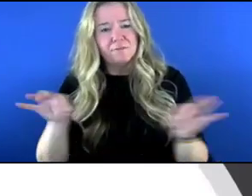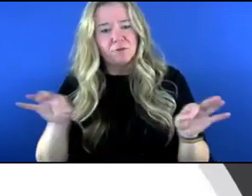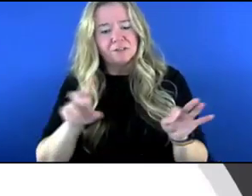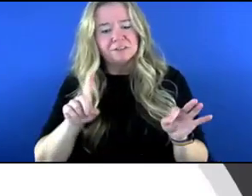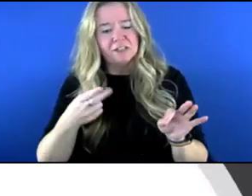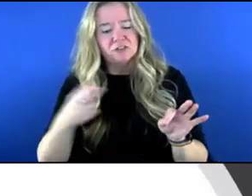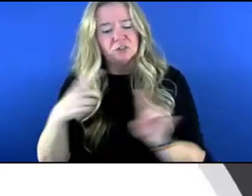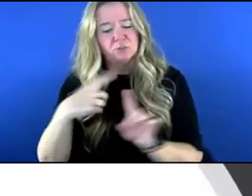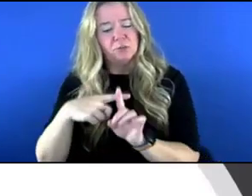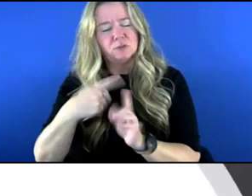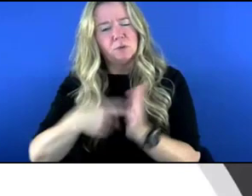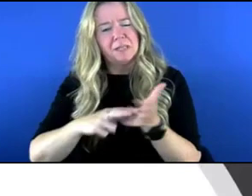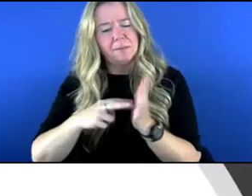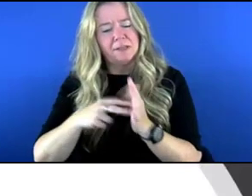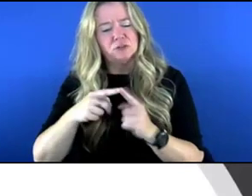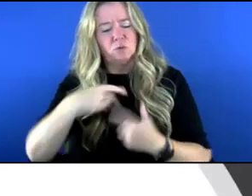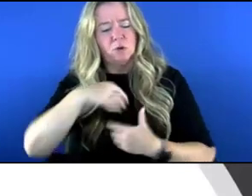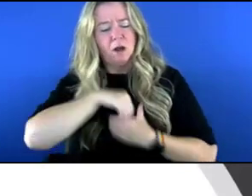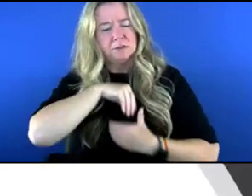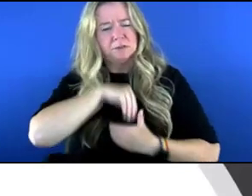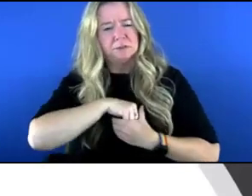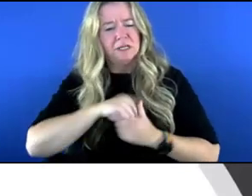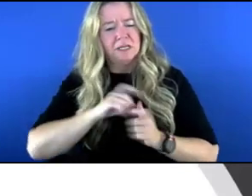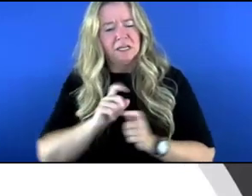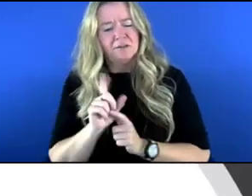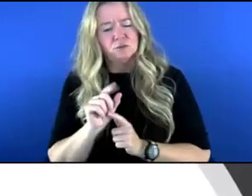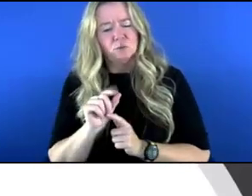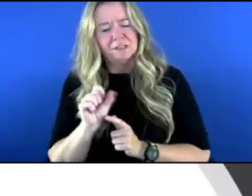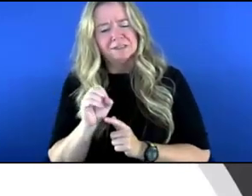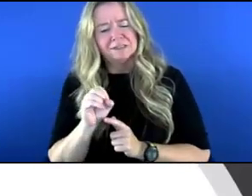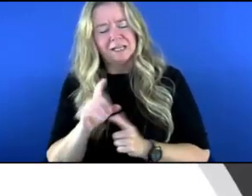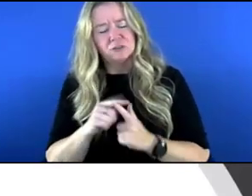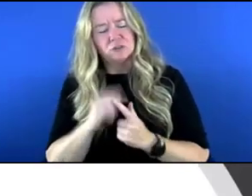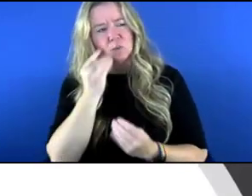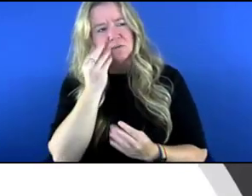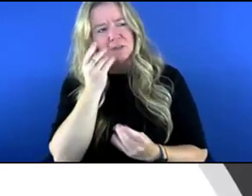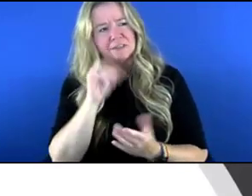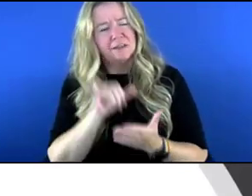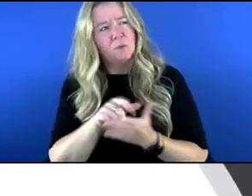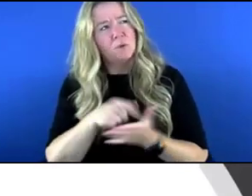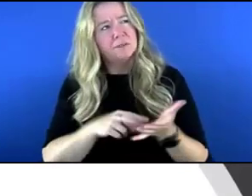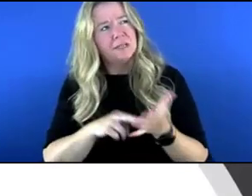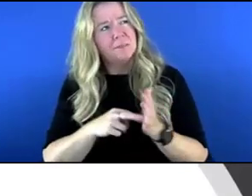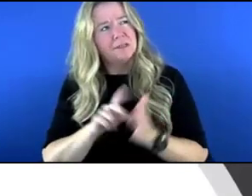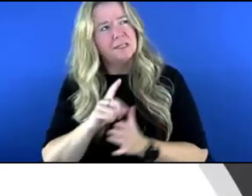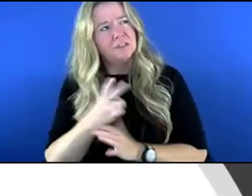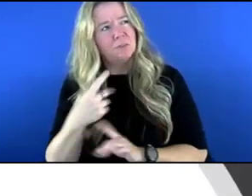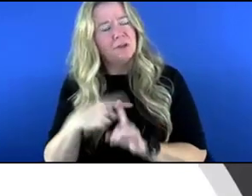and what that means to us. So I'll give us about 20 seconds to just reflect on that. Think of a student or students